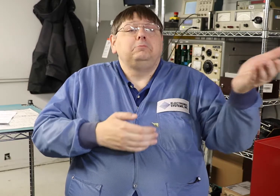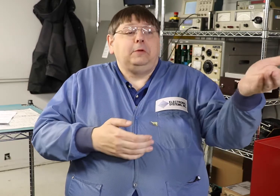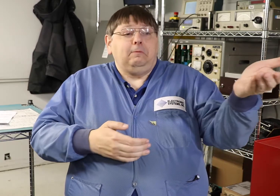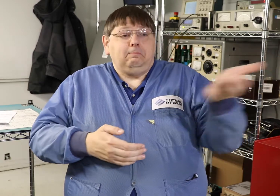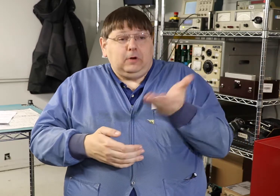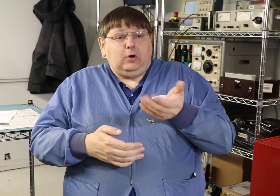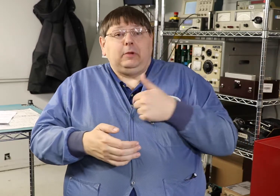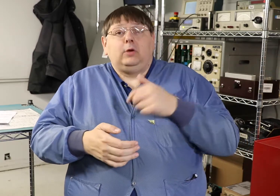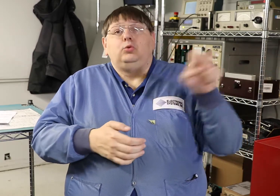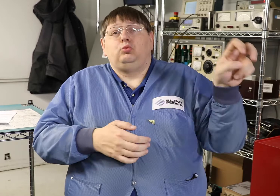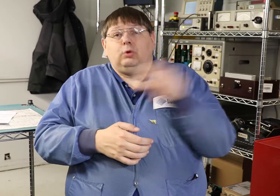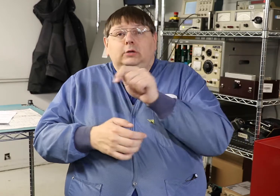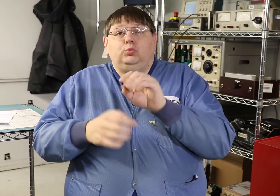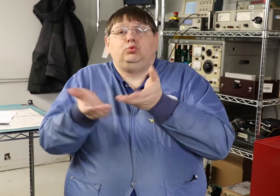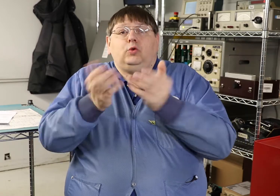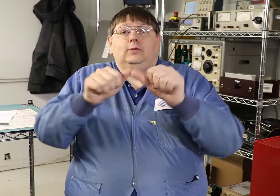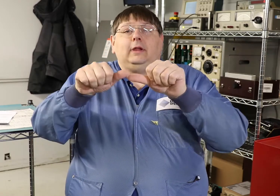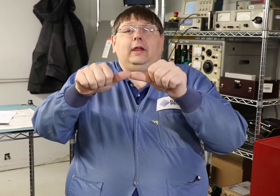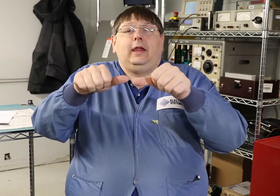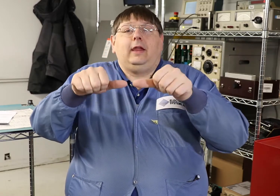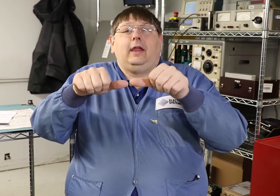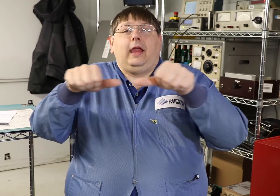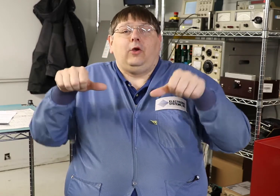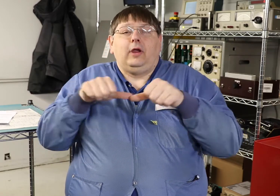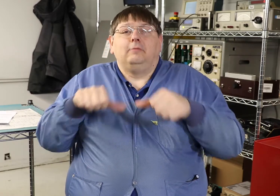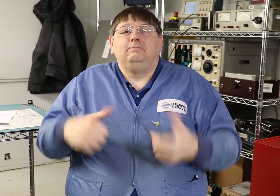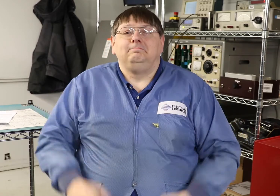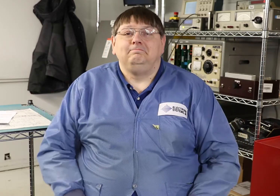and offered me a transfer into the service area.